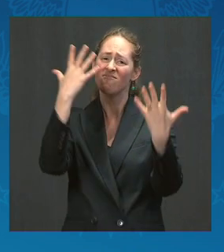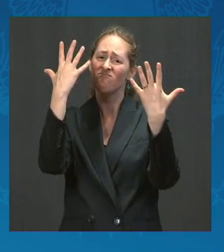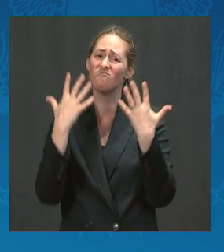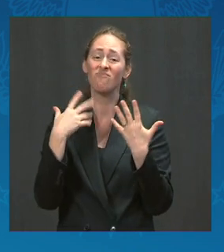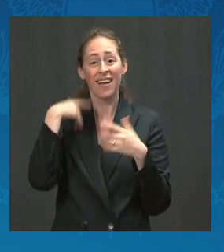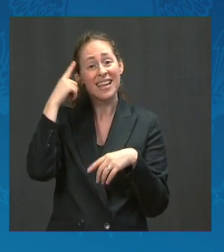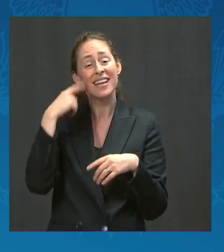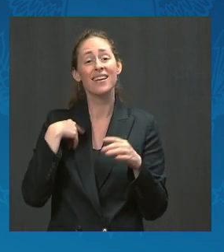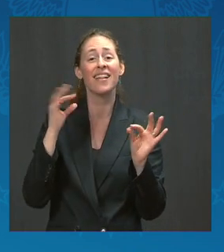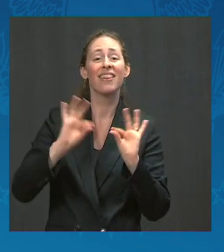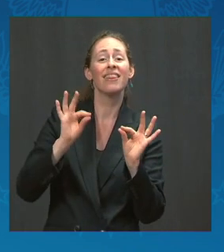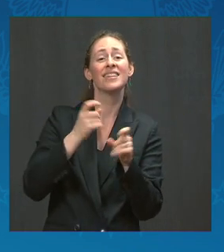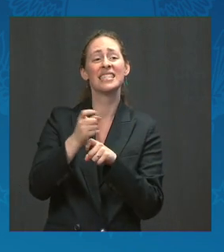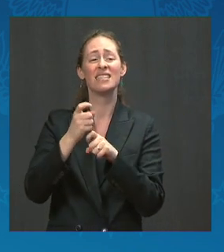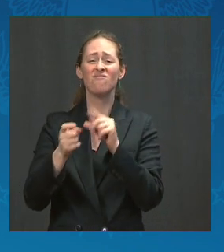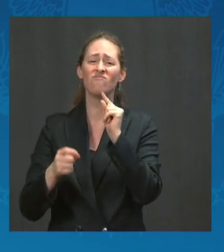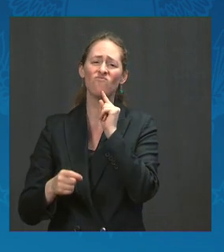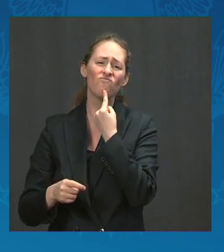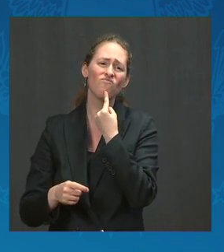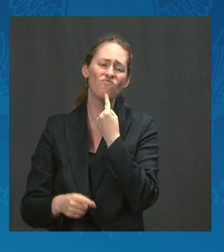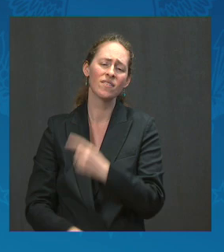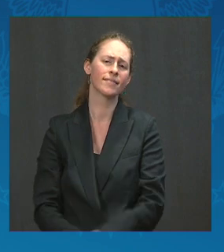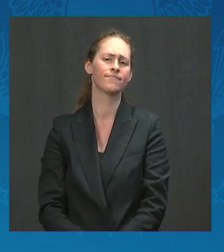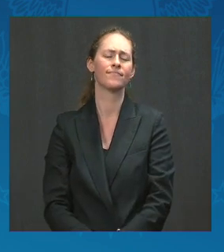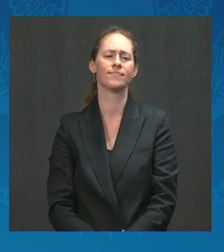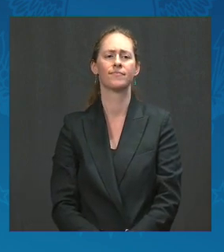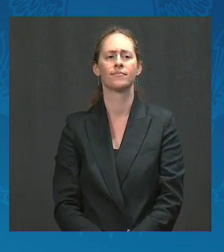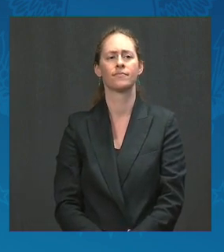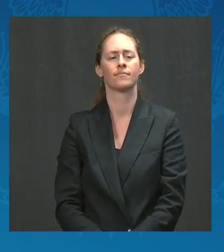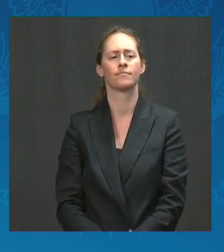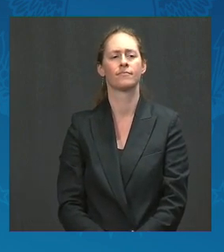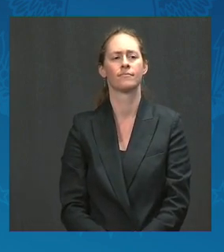Now back to the voters, which include a lot of folks.